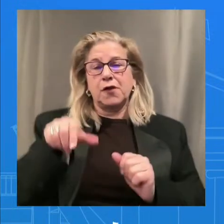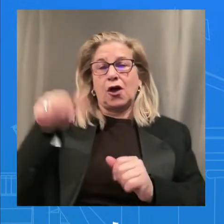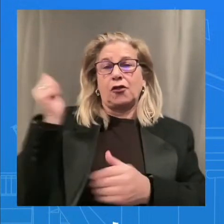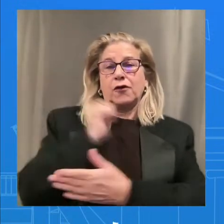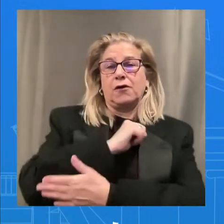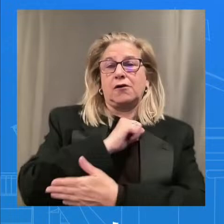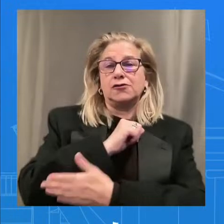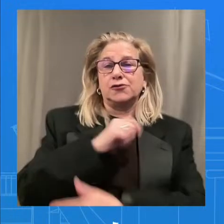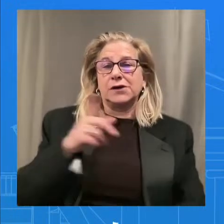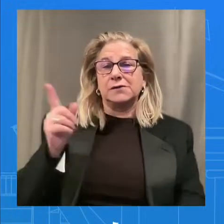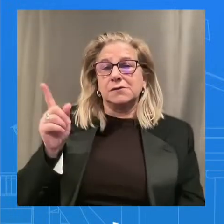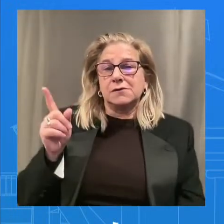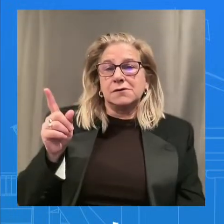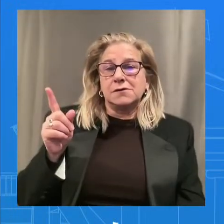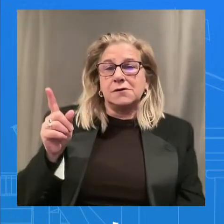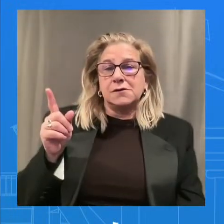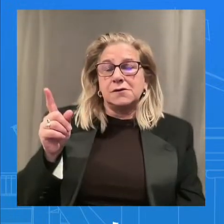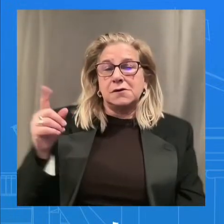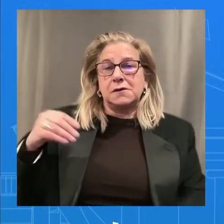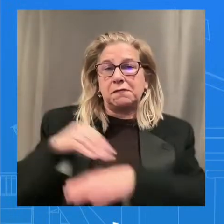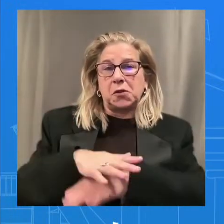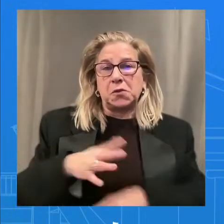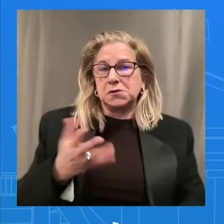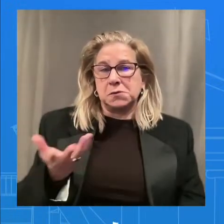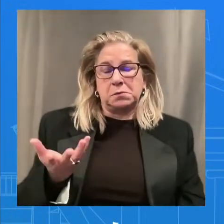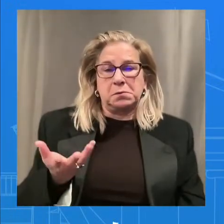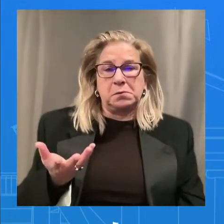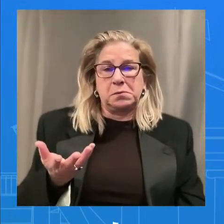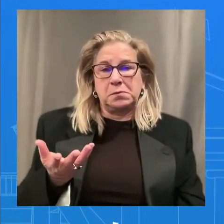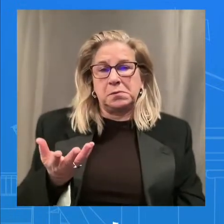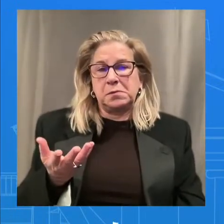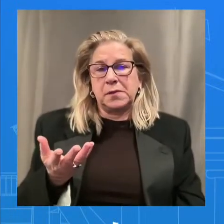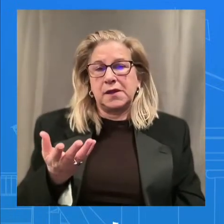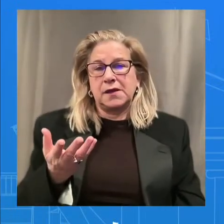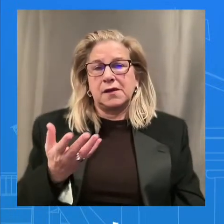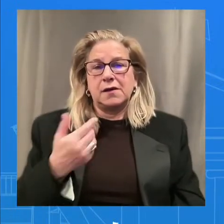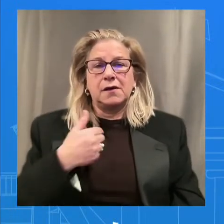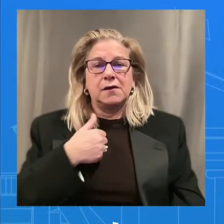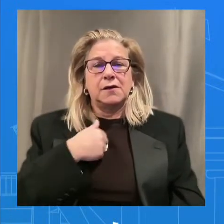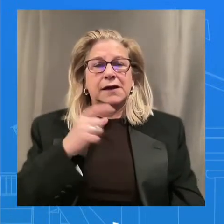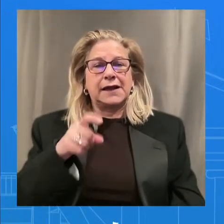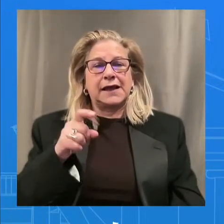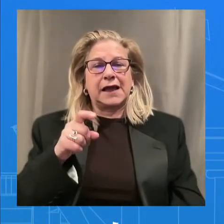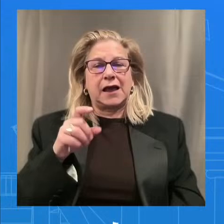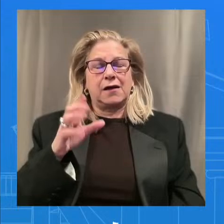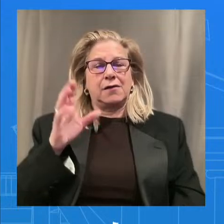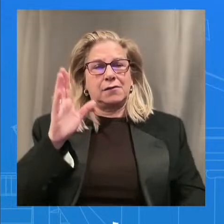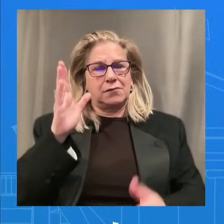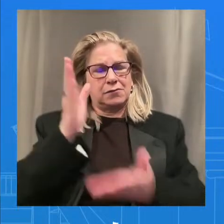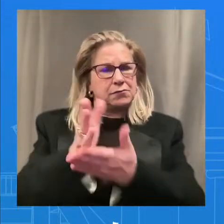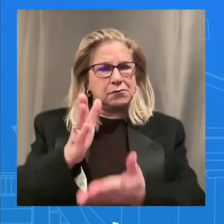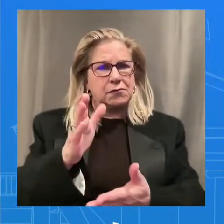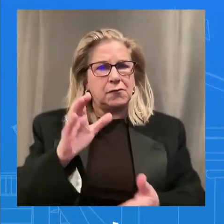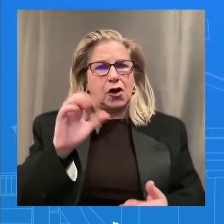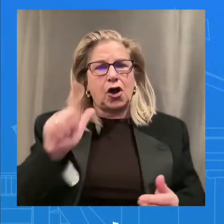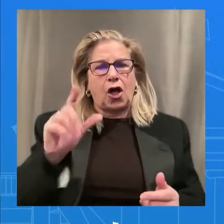But certainly, we -- we need to continue to call out the misinformation, defirmation [disinformation]. It is dangerous, it puts people’s lives at risk, and it needs to stop.